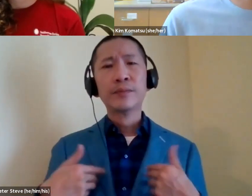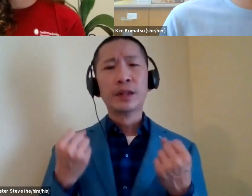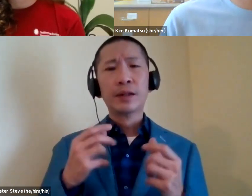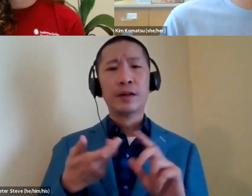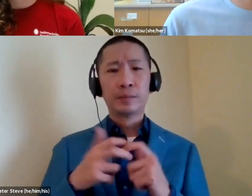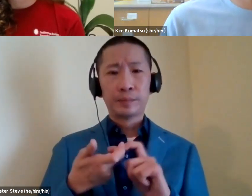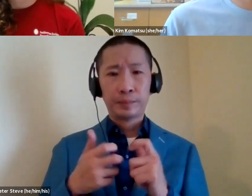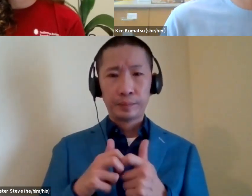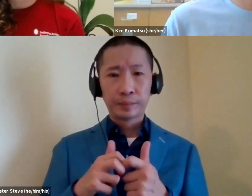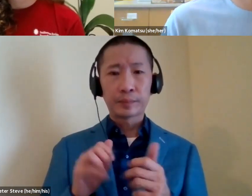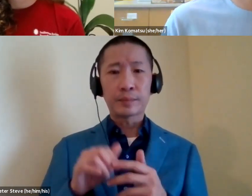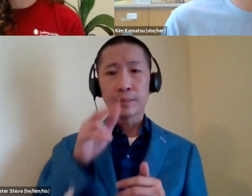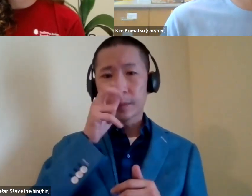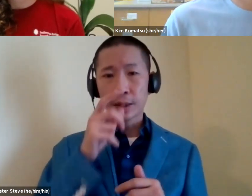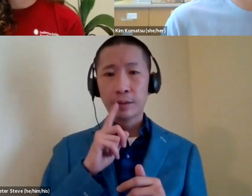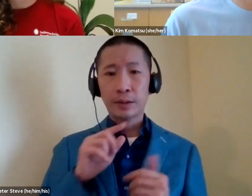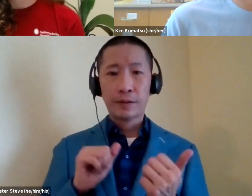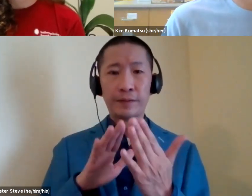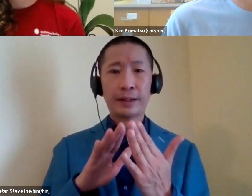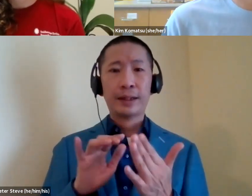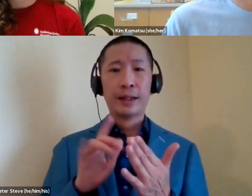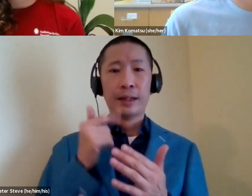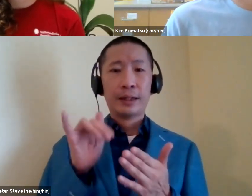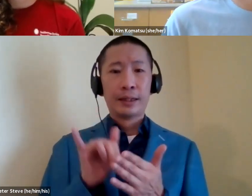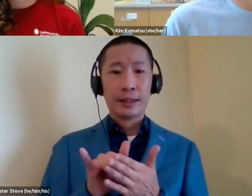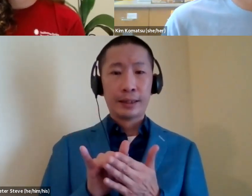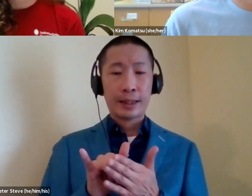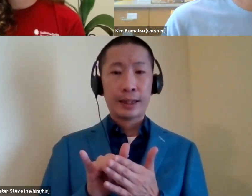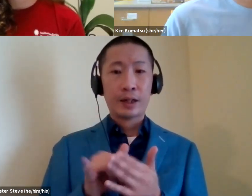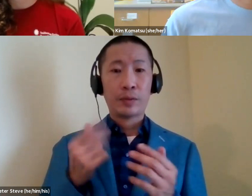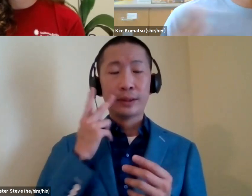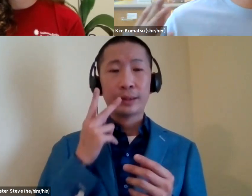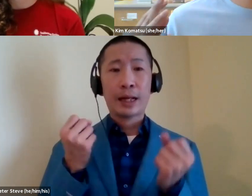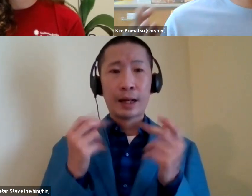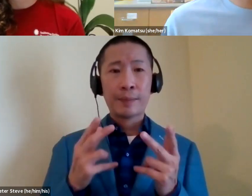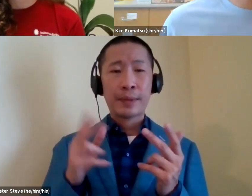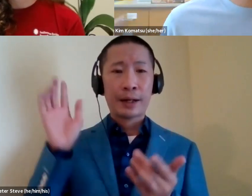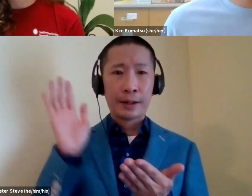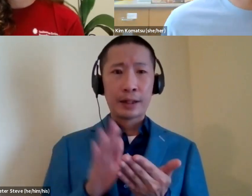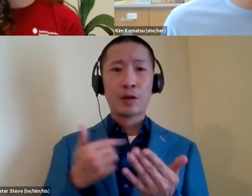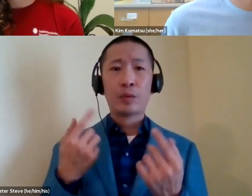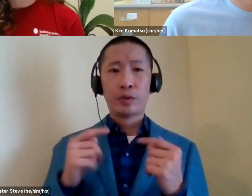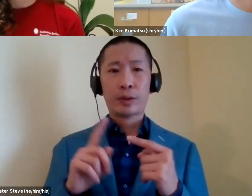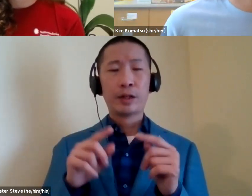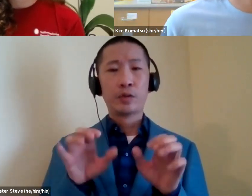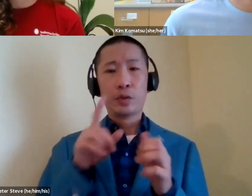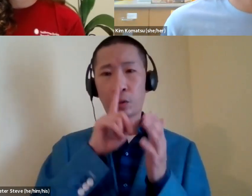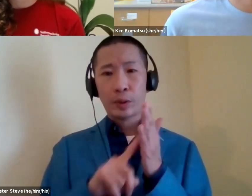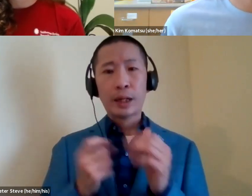Kim Komatsu (she/her): that insects are facing, and so, because of that we're seeing these big declines and we're still trying to do research and understand more why that's happening.